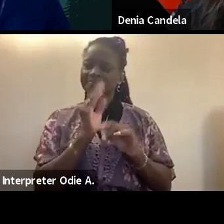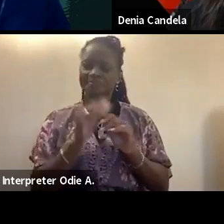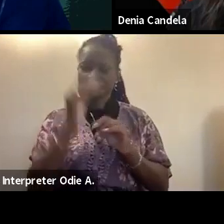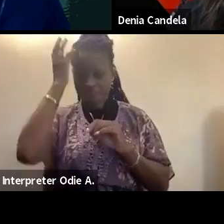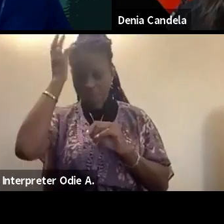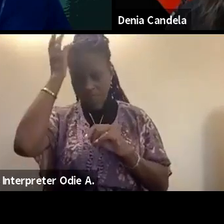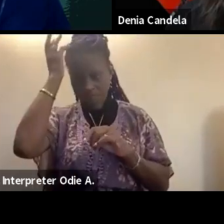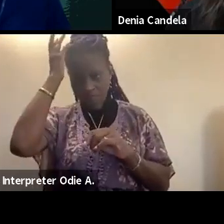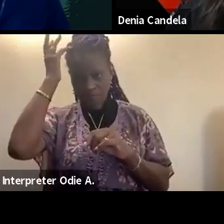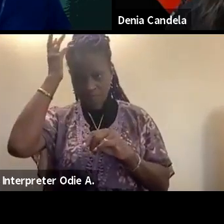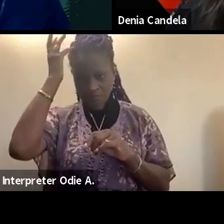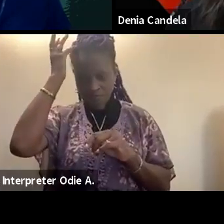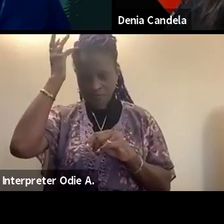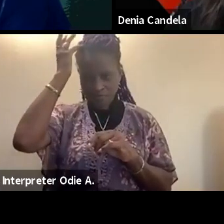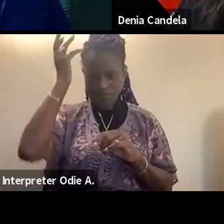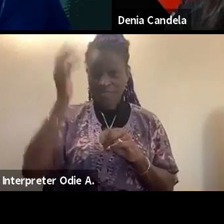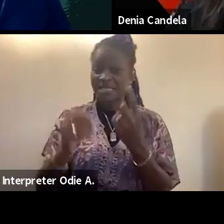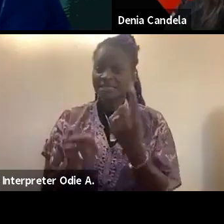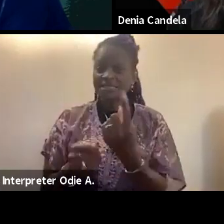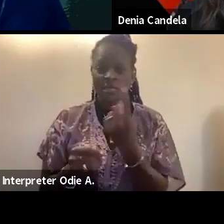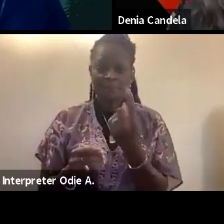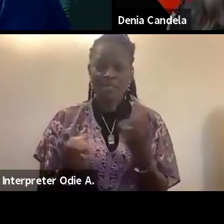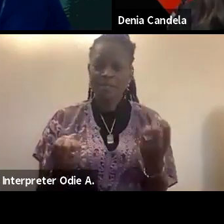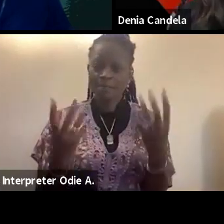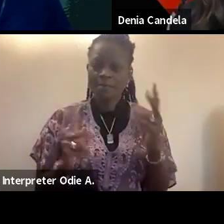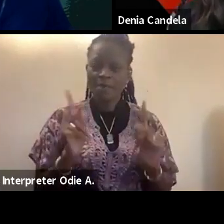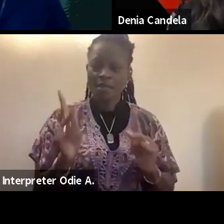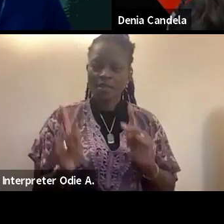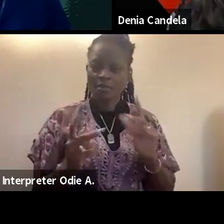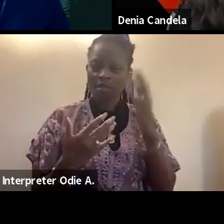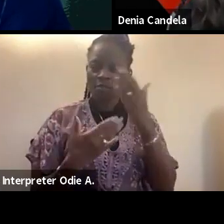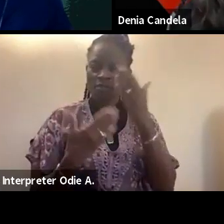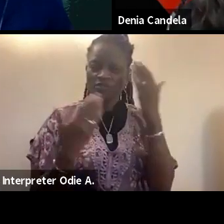something that's commonly left out or that we don't always address is our emergency